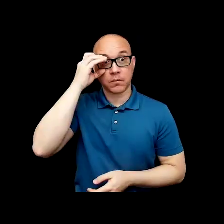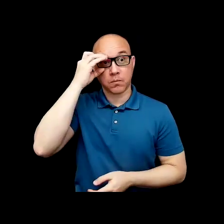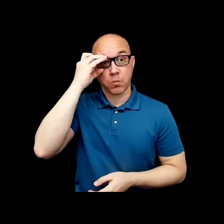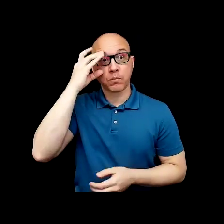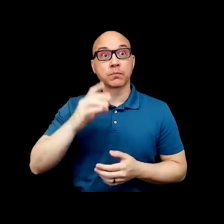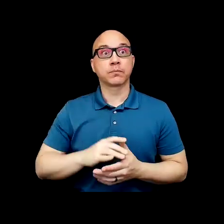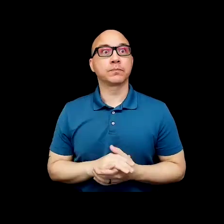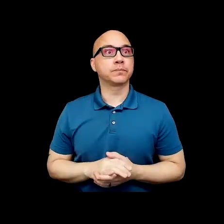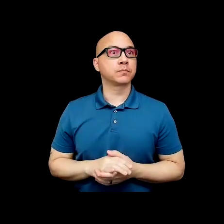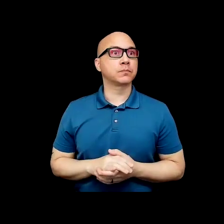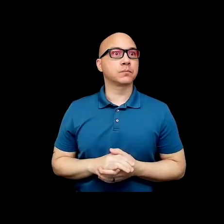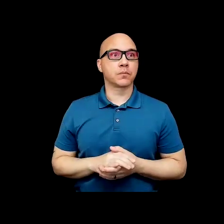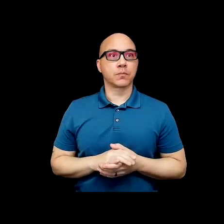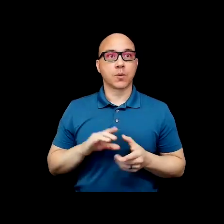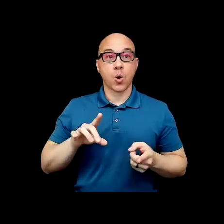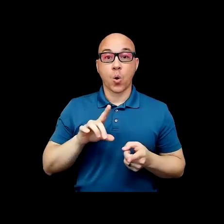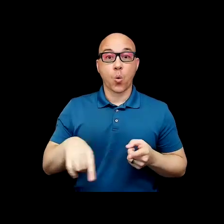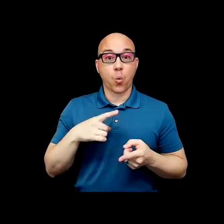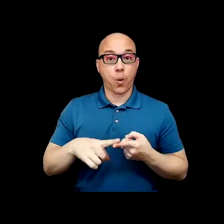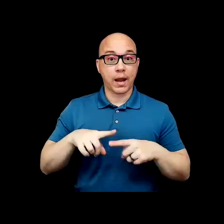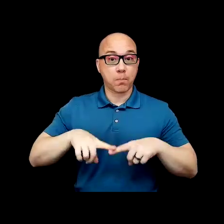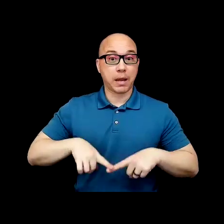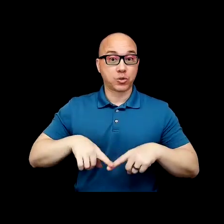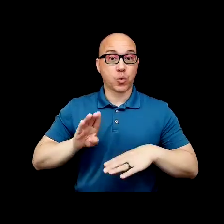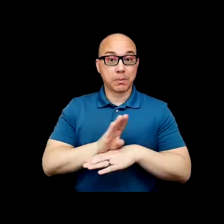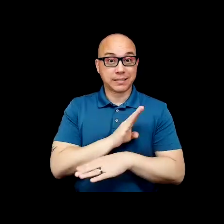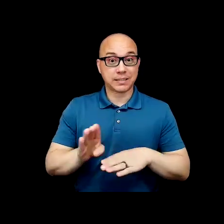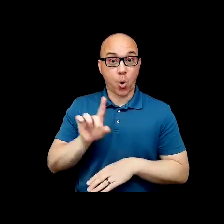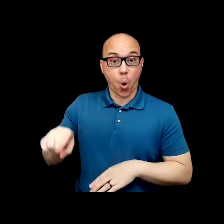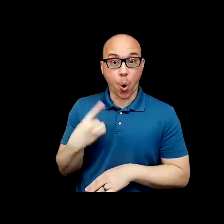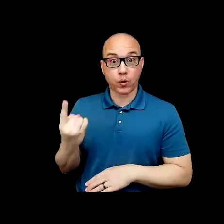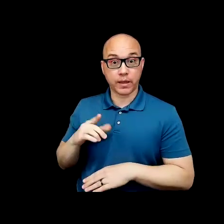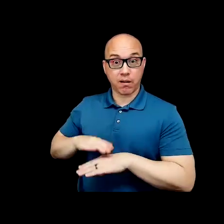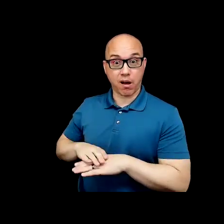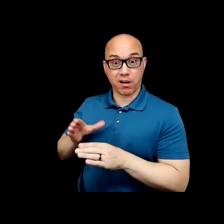is in your bank account, that approach can lead to stress, poor business decisions,